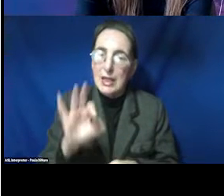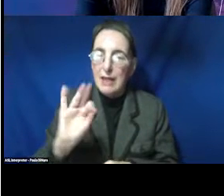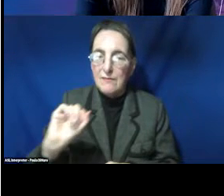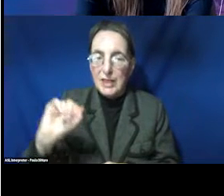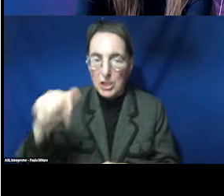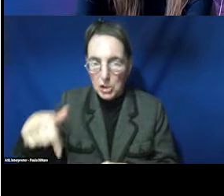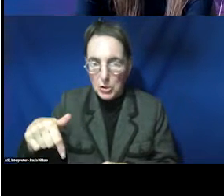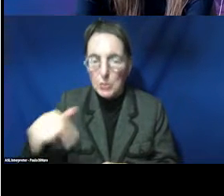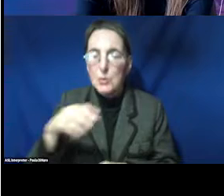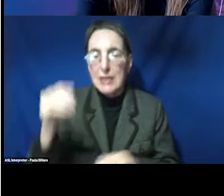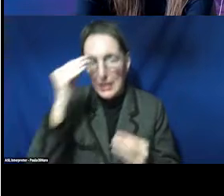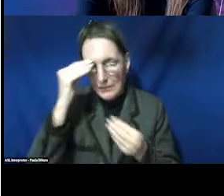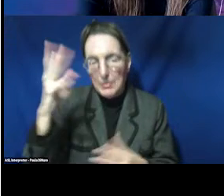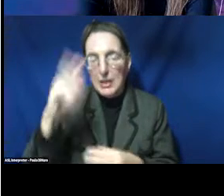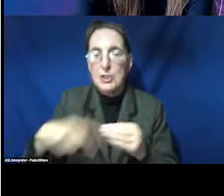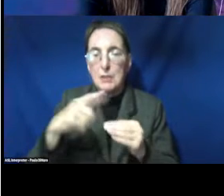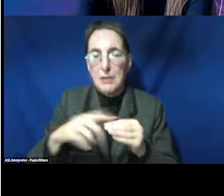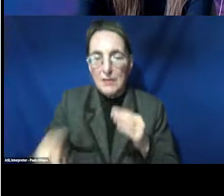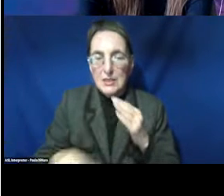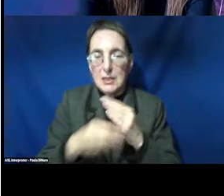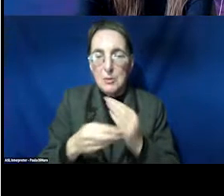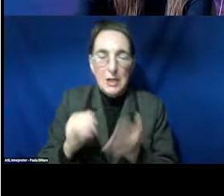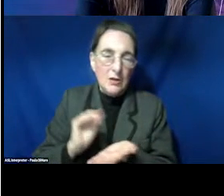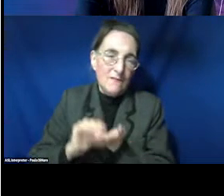about the supplemental funding requests in our help guides.